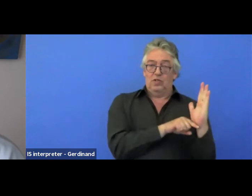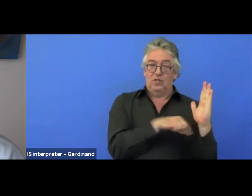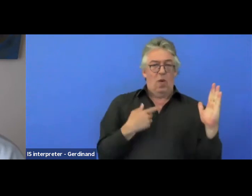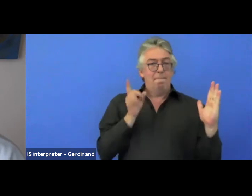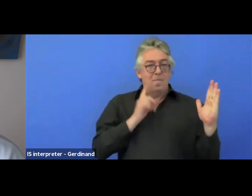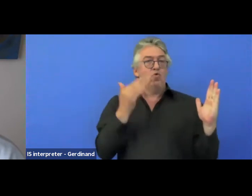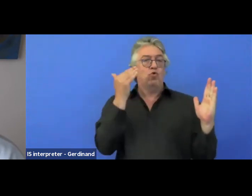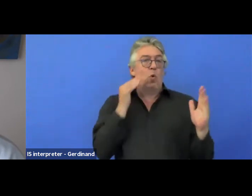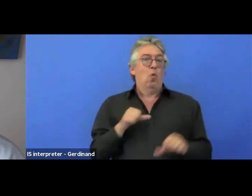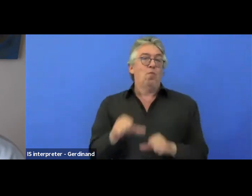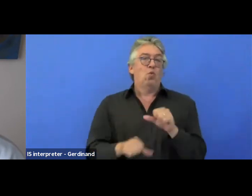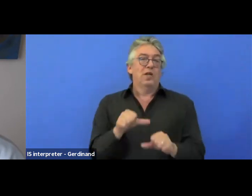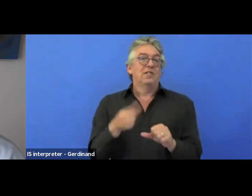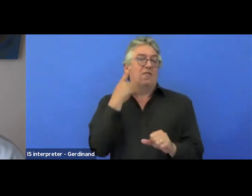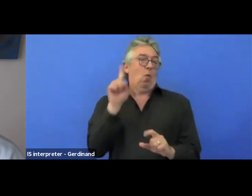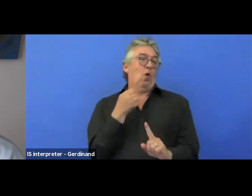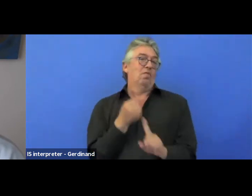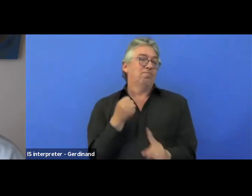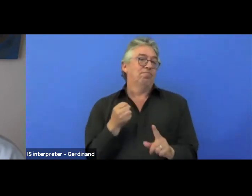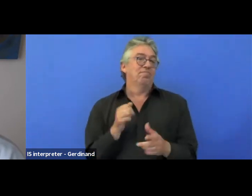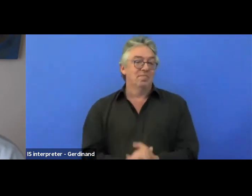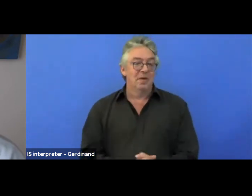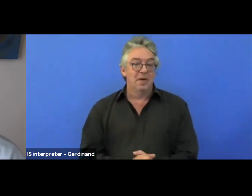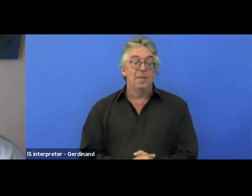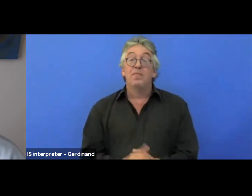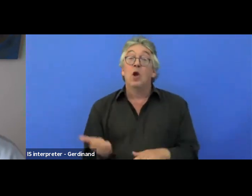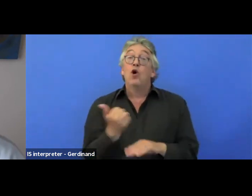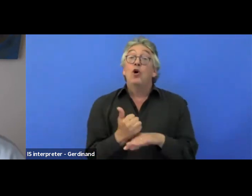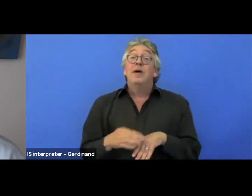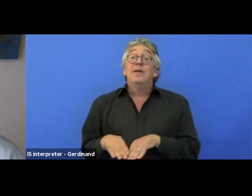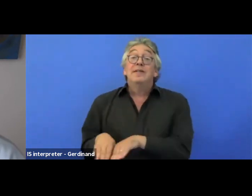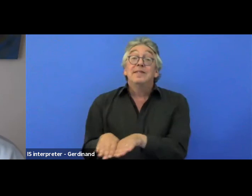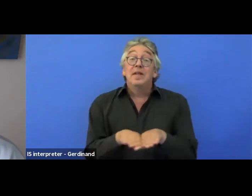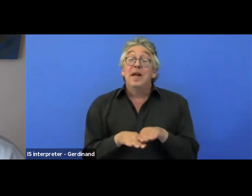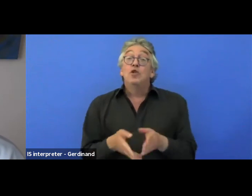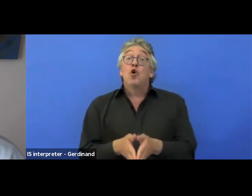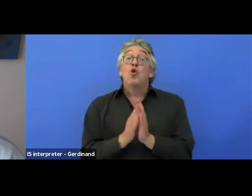This specific request is an invitation to the European standard organisations